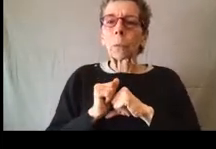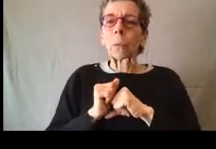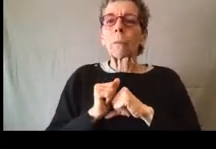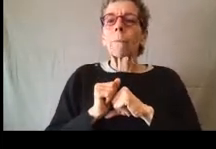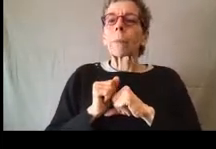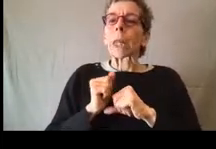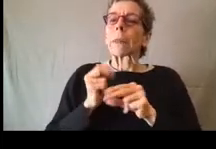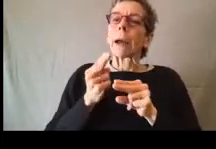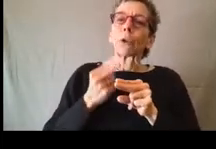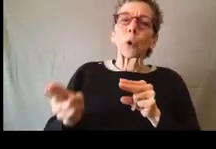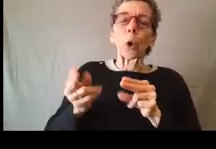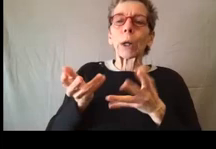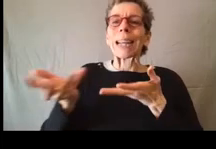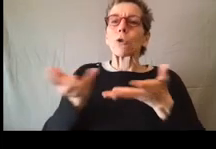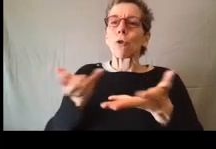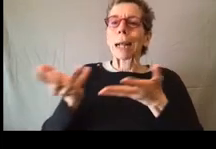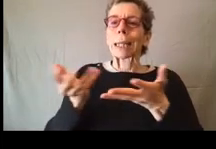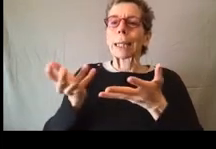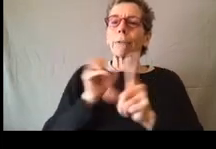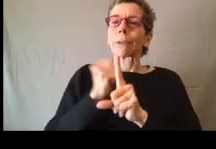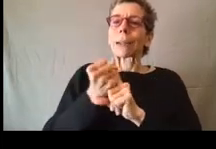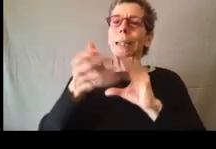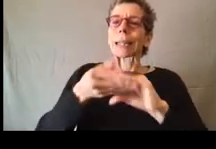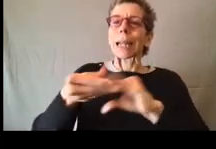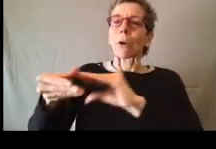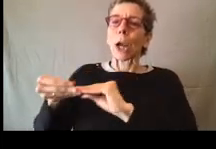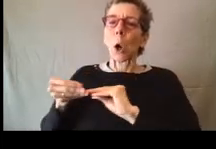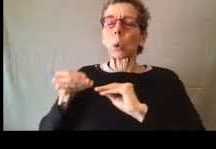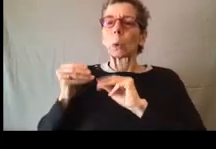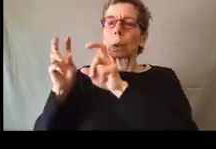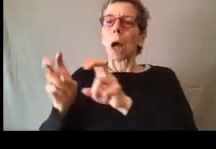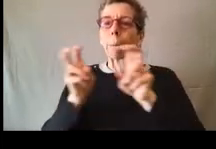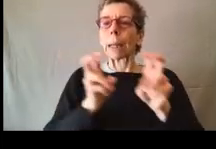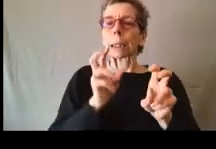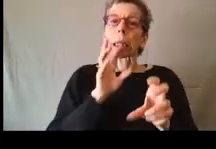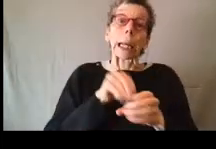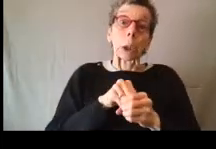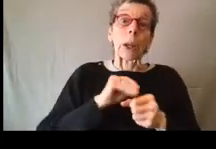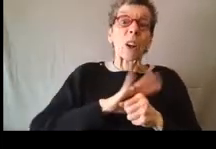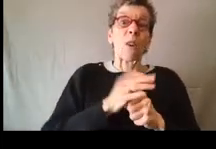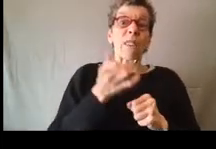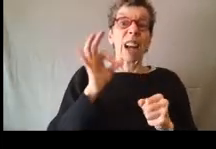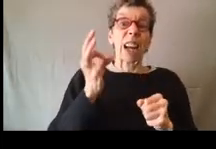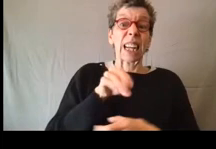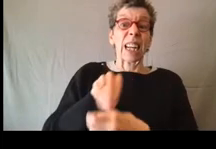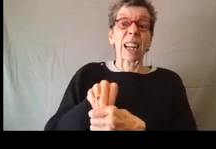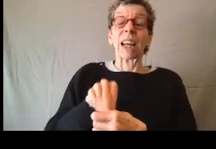ways formatted around specific topics, including COVID 19, that reflect the employers' identified